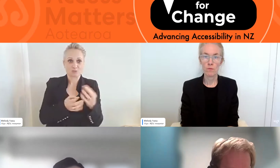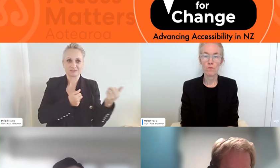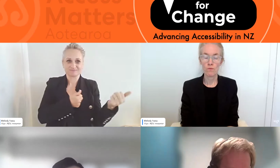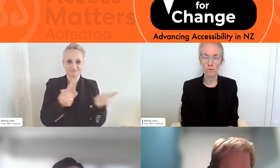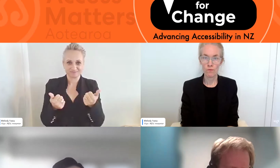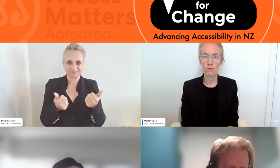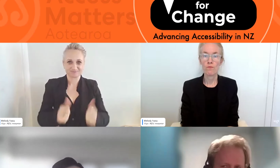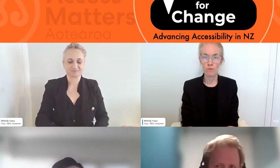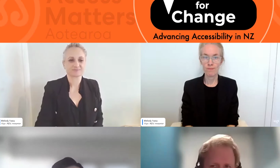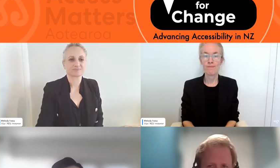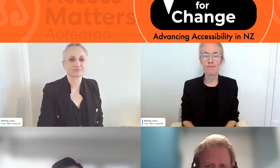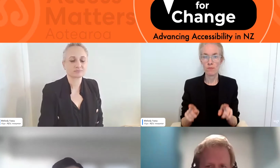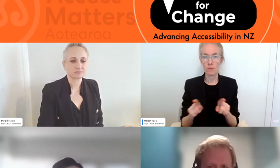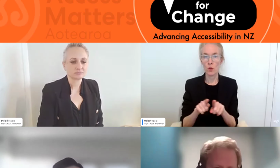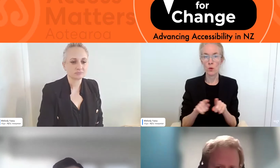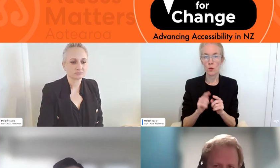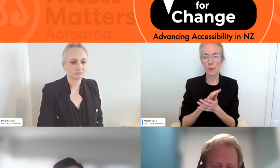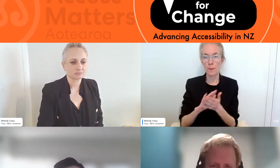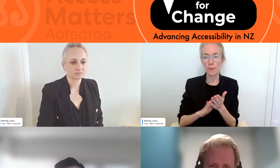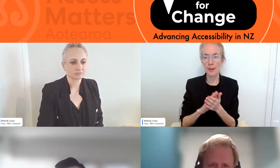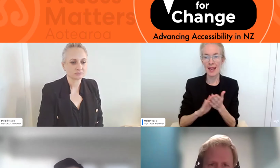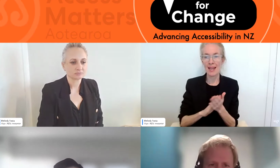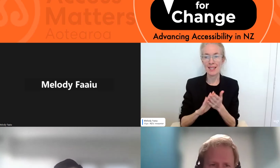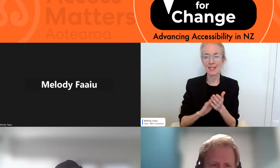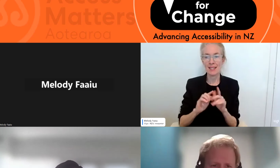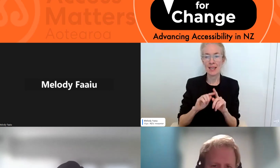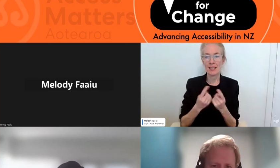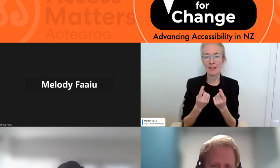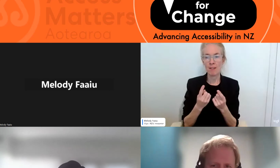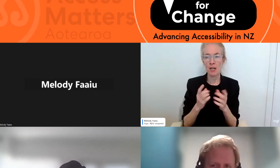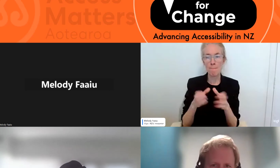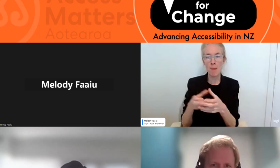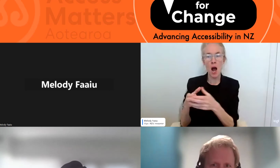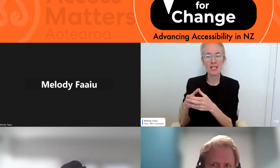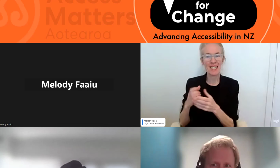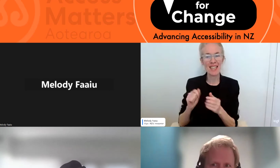to gain at every part of the food chain of delivery of a home. And